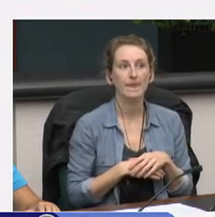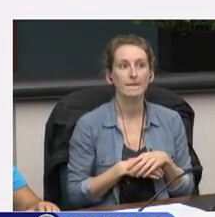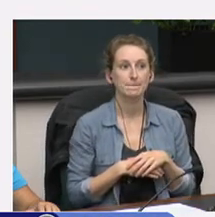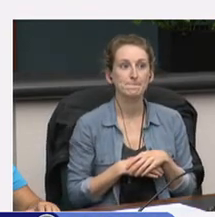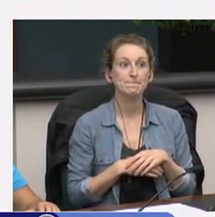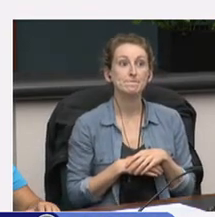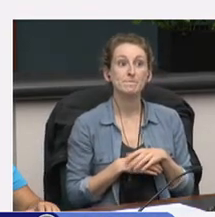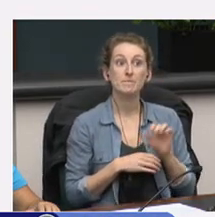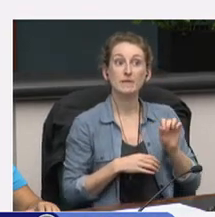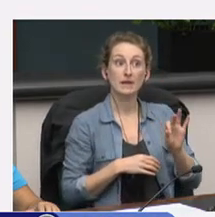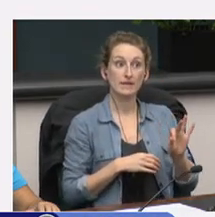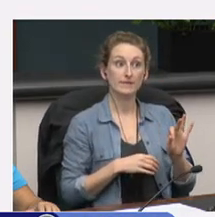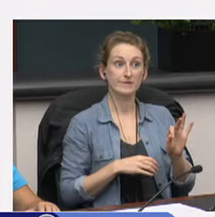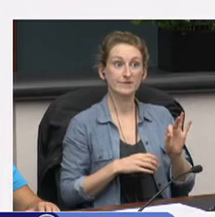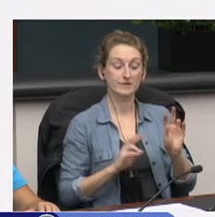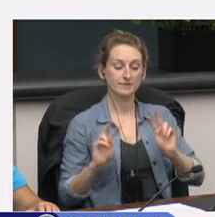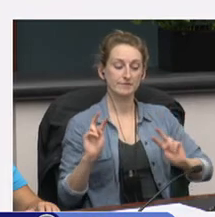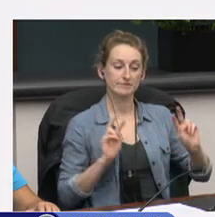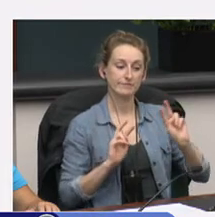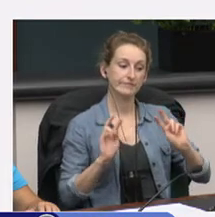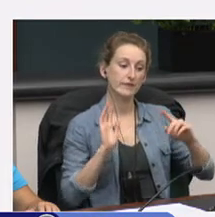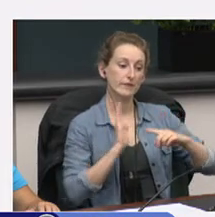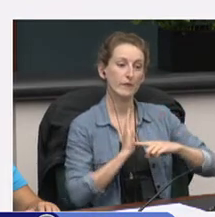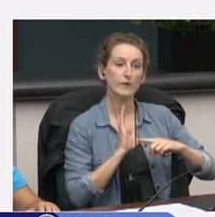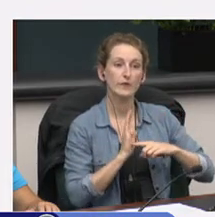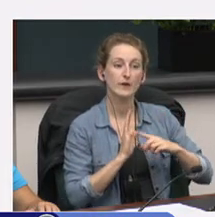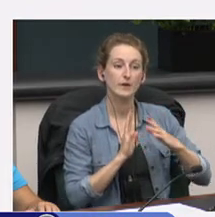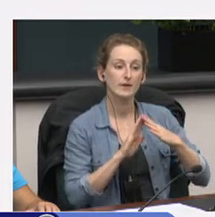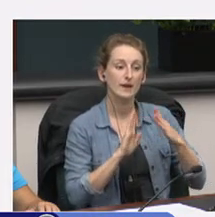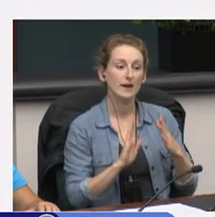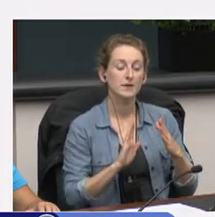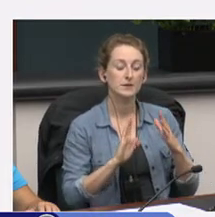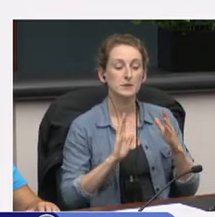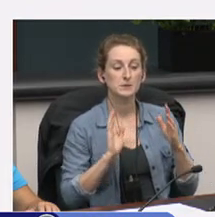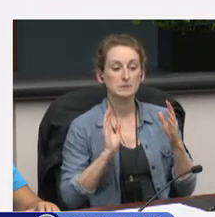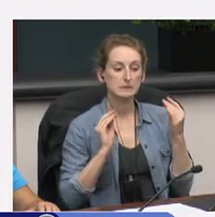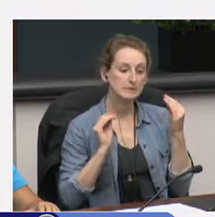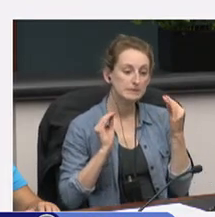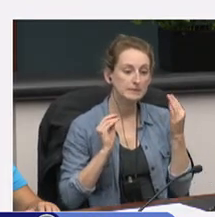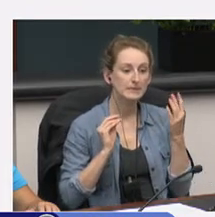housing it's available through either residential non residential or student